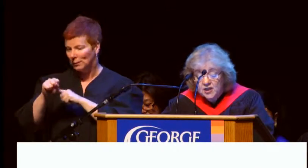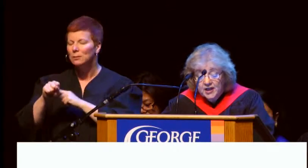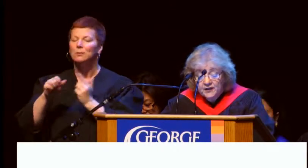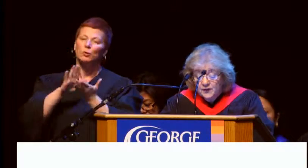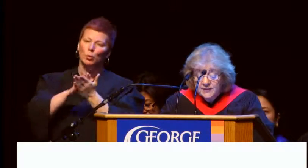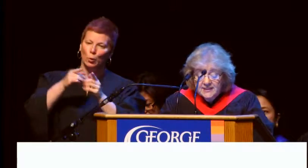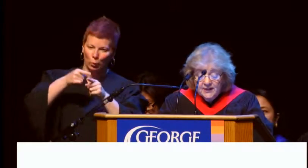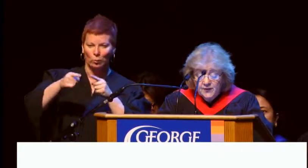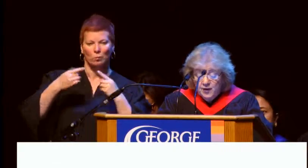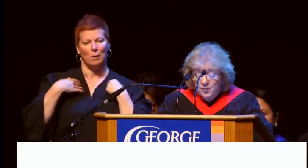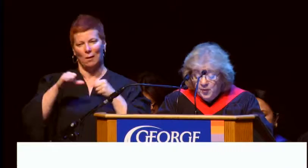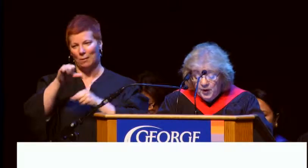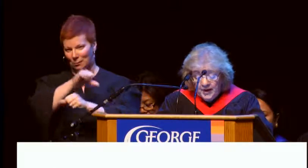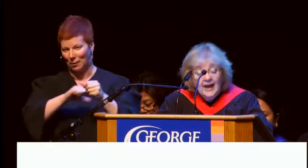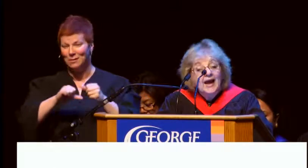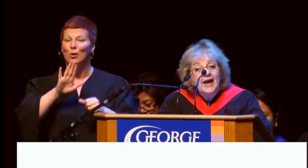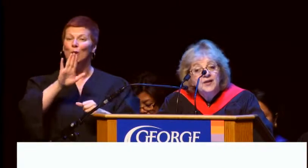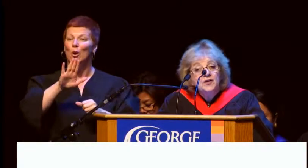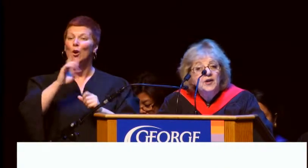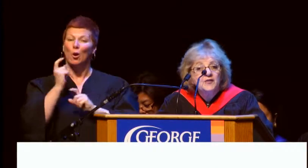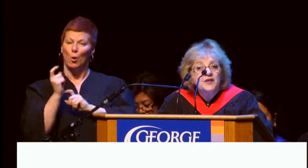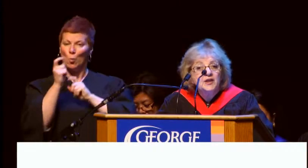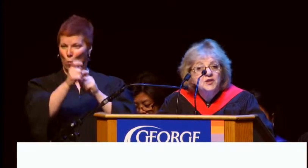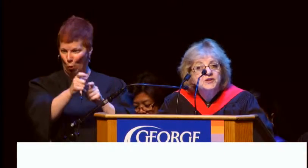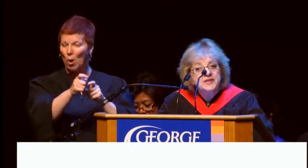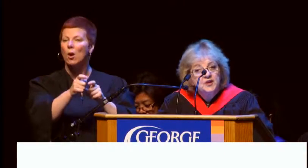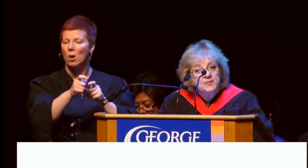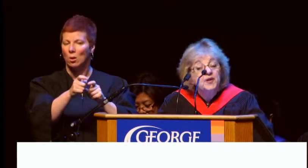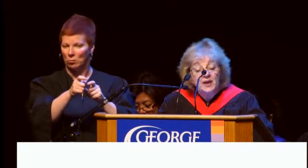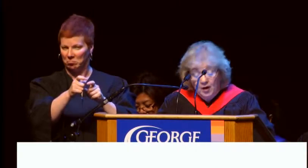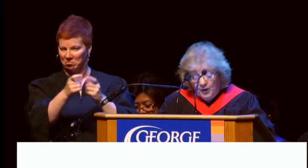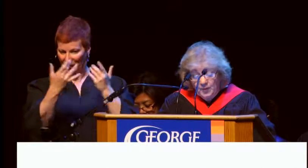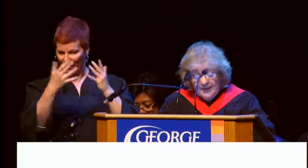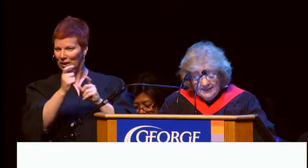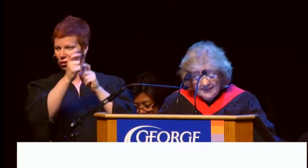SHE RECEIVED HER AWARD AT HER CONVOCATION CEREMONY ON WEDNESDAY.